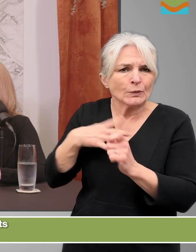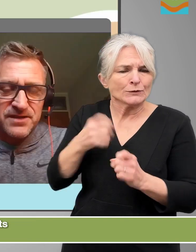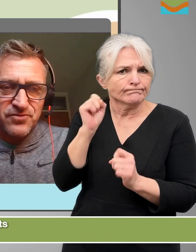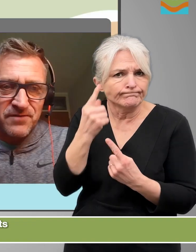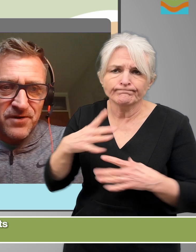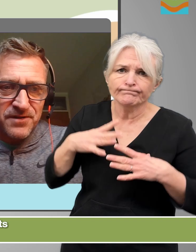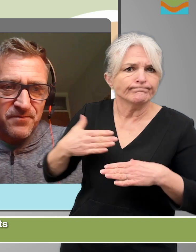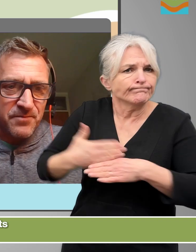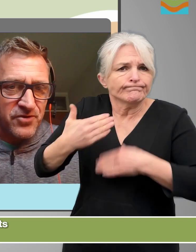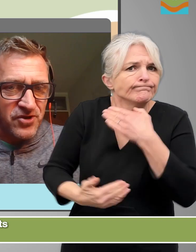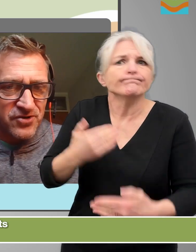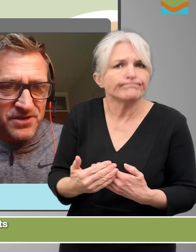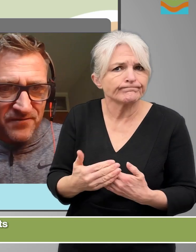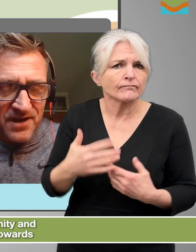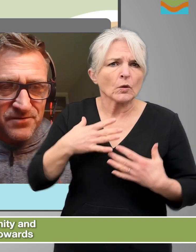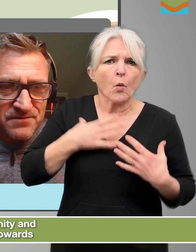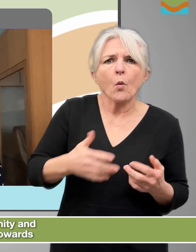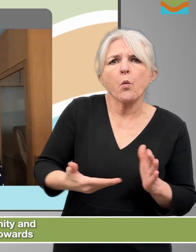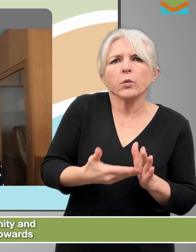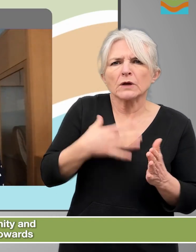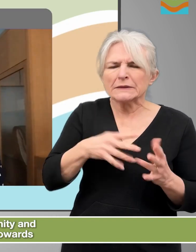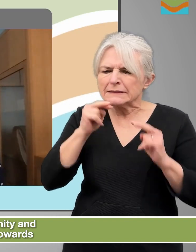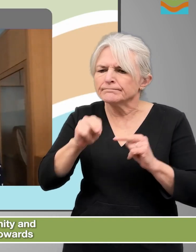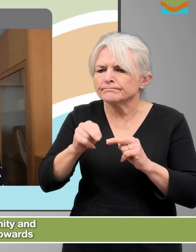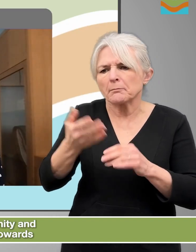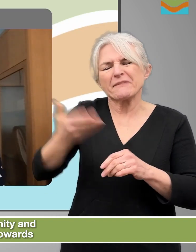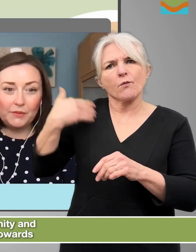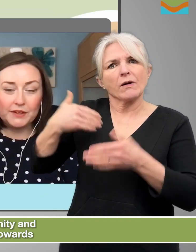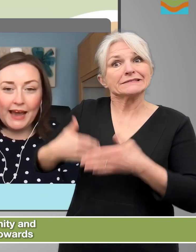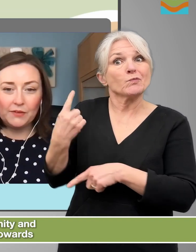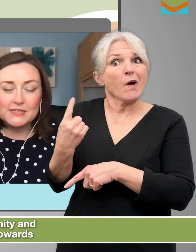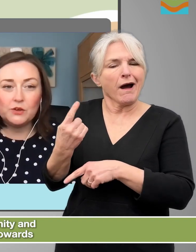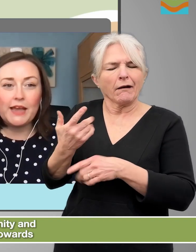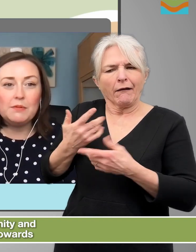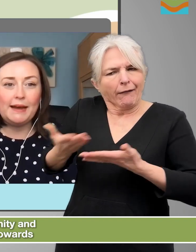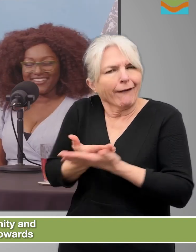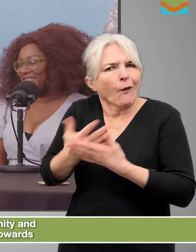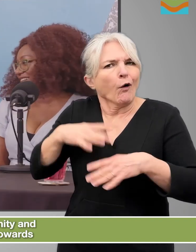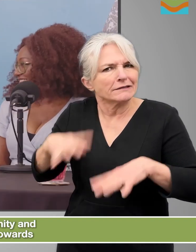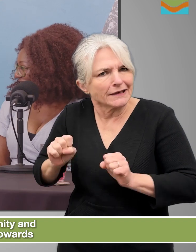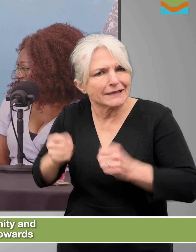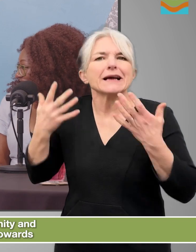We'll be connecting hearts and minds, ambition, passion alongside our community and experts. Together we'll work towards